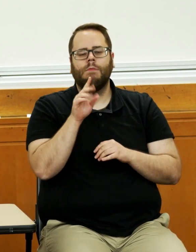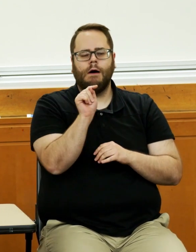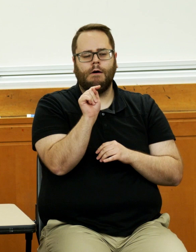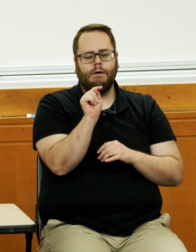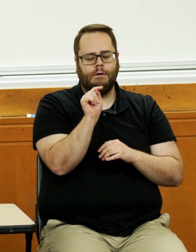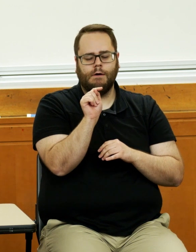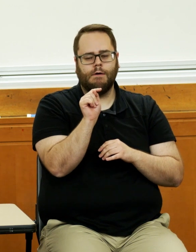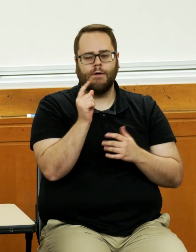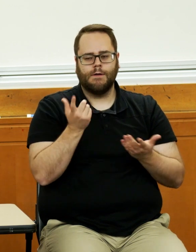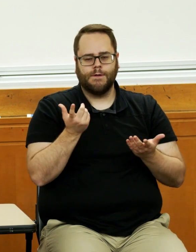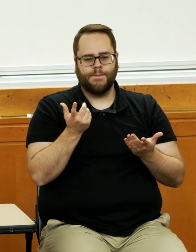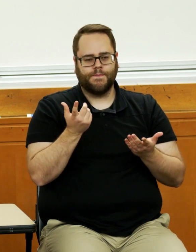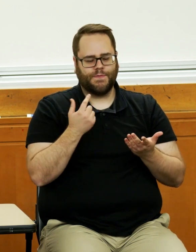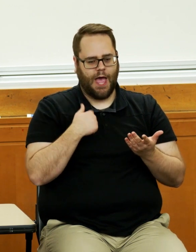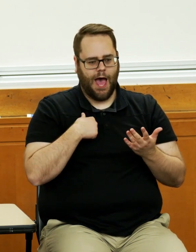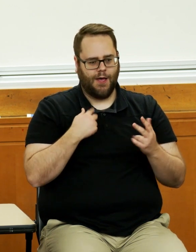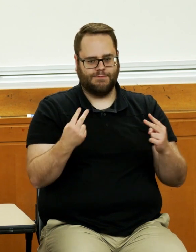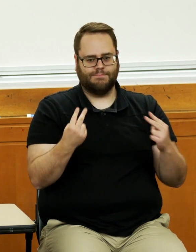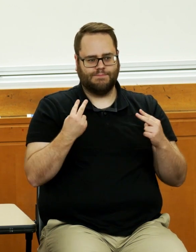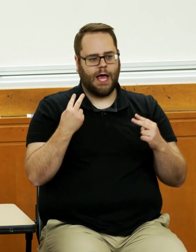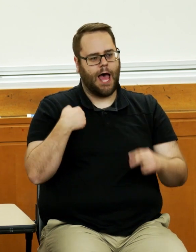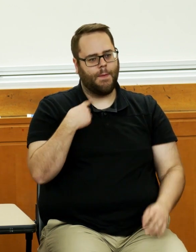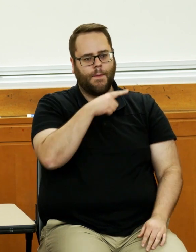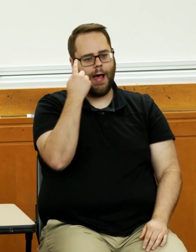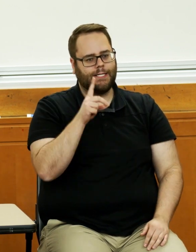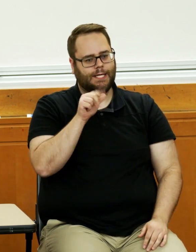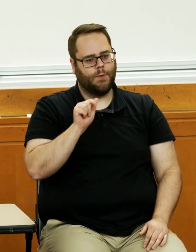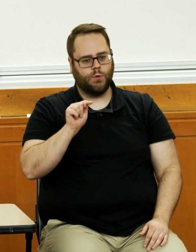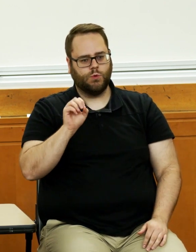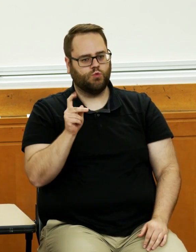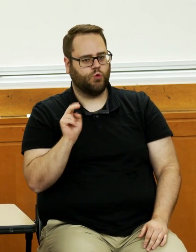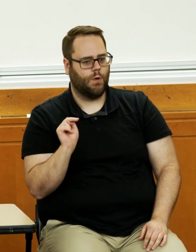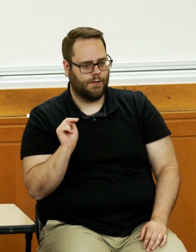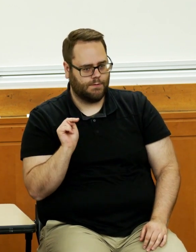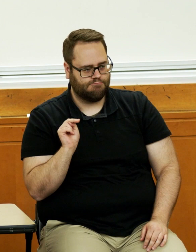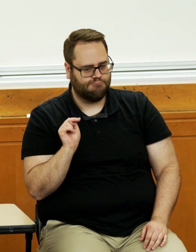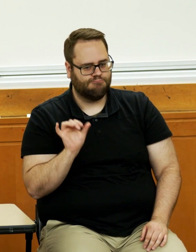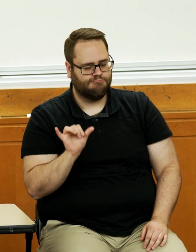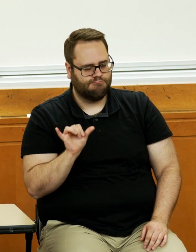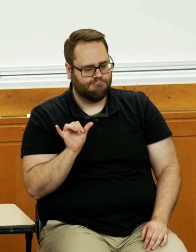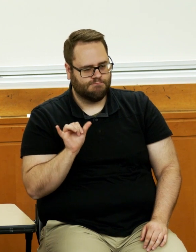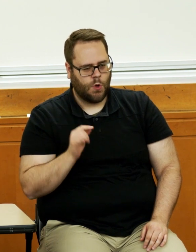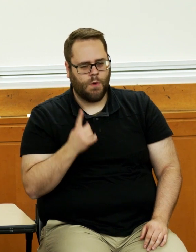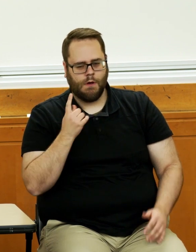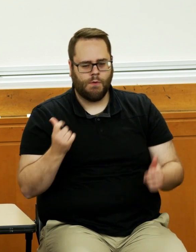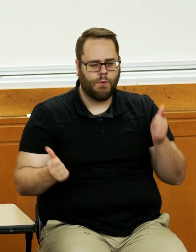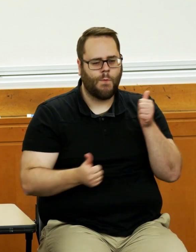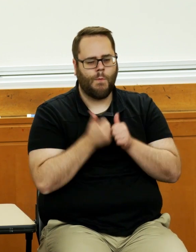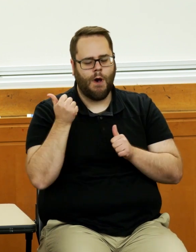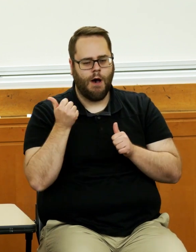over essentially being framed as a black disabled token. One of the most jarring aspects of this